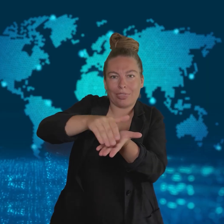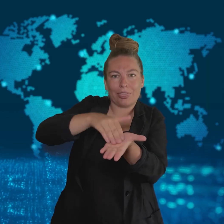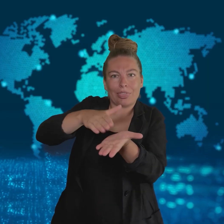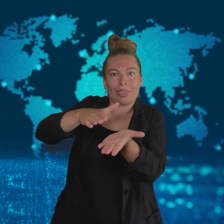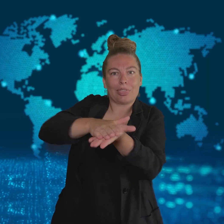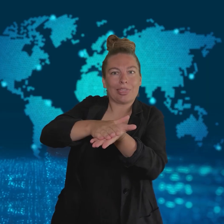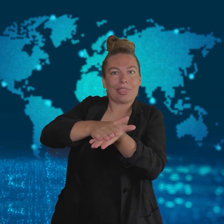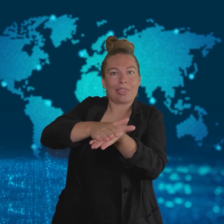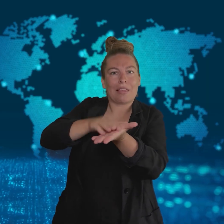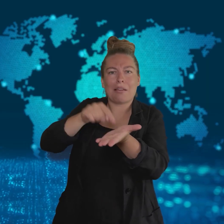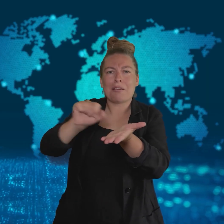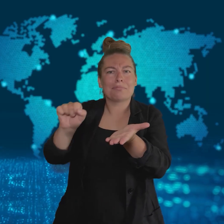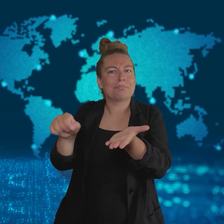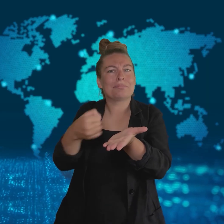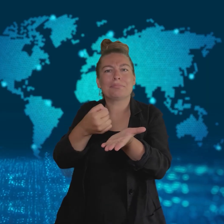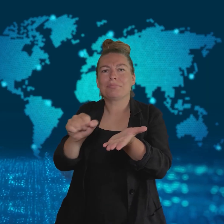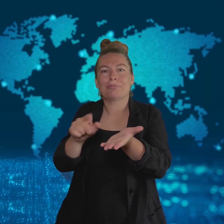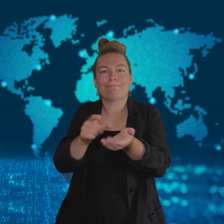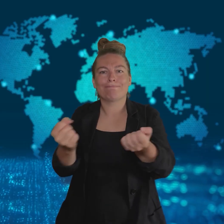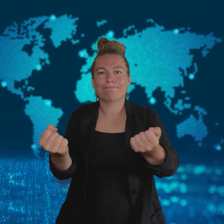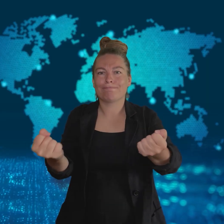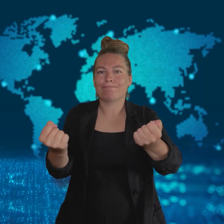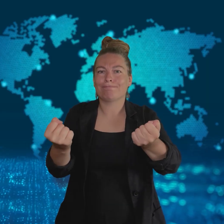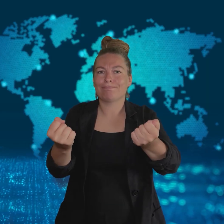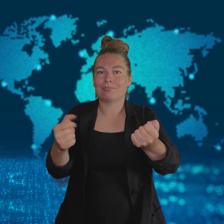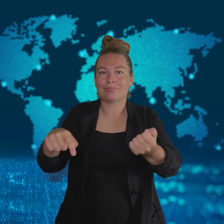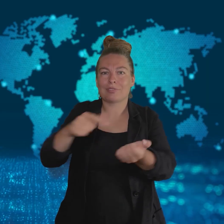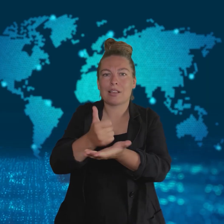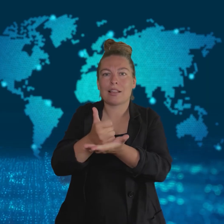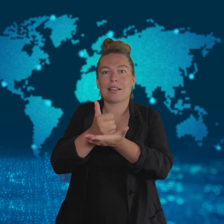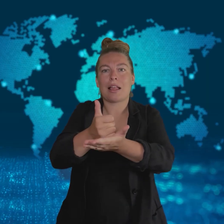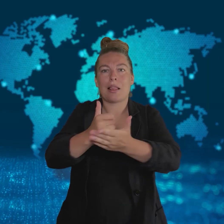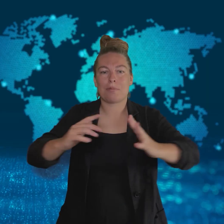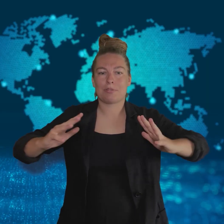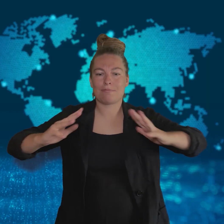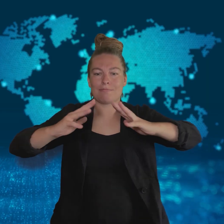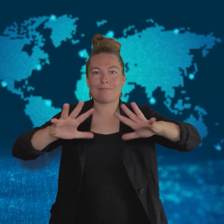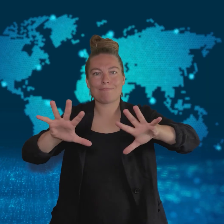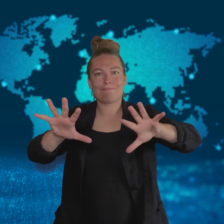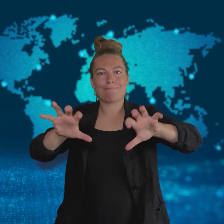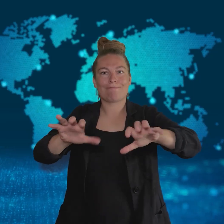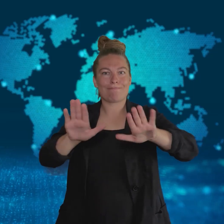Because of instability as the permafrost melts.